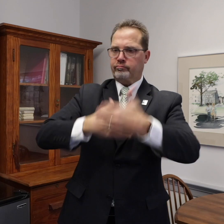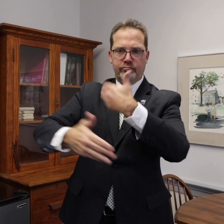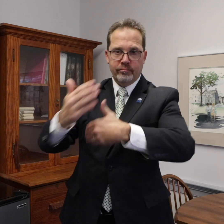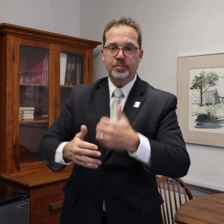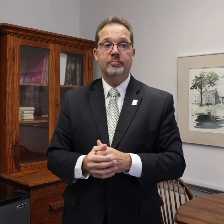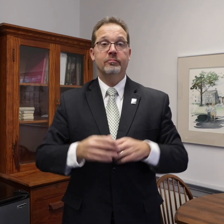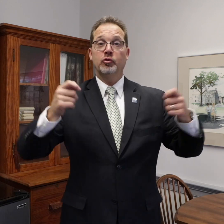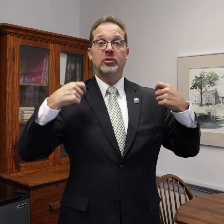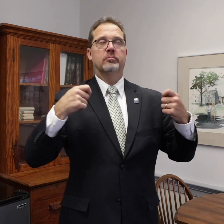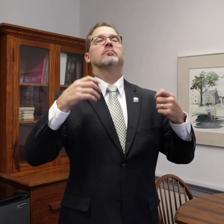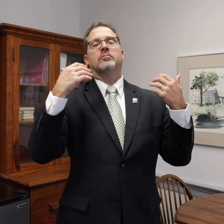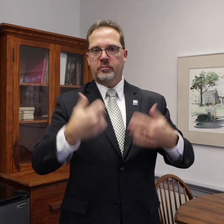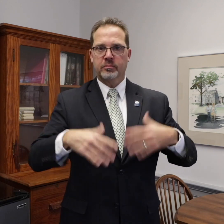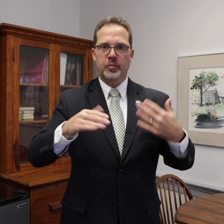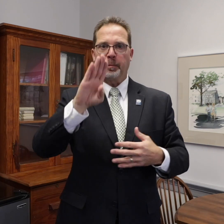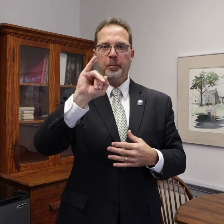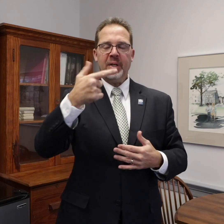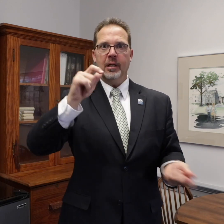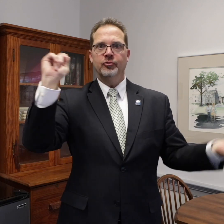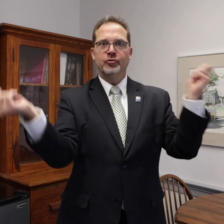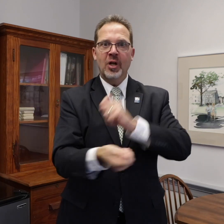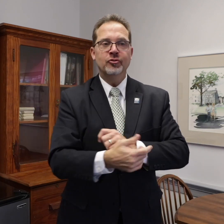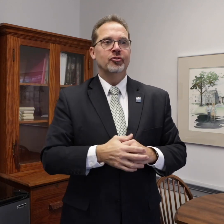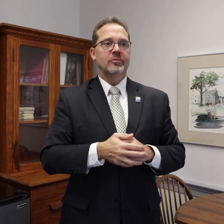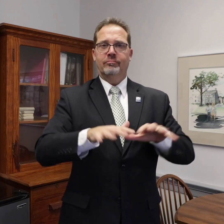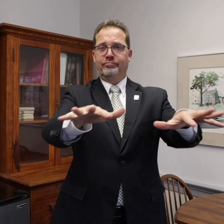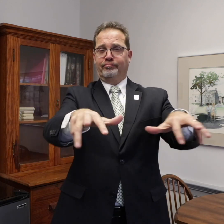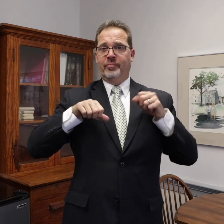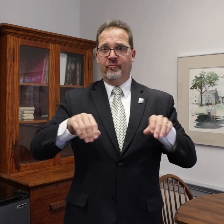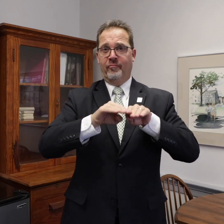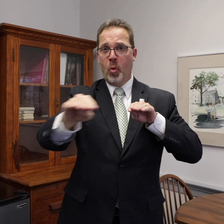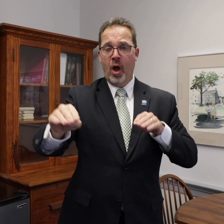transformation. They are renovating the bathrooms in that building, and we are